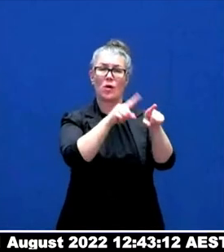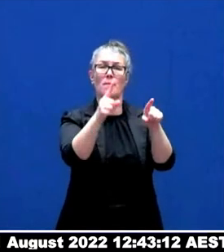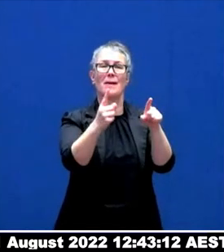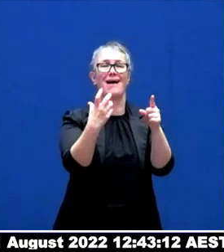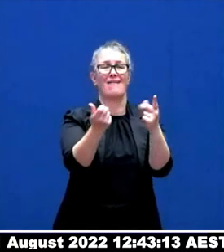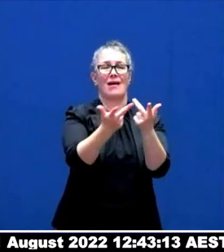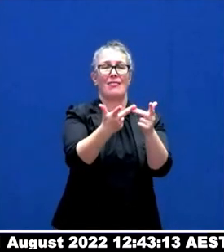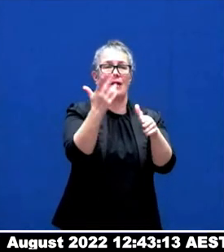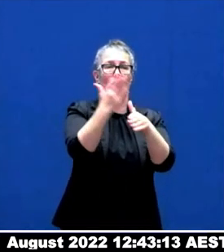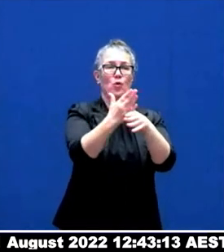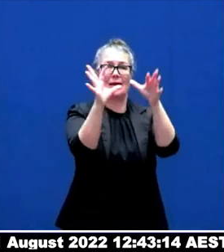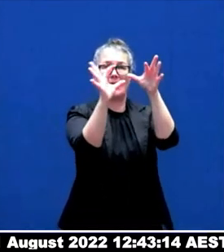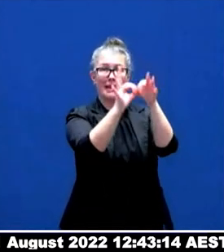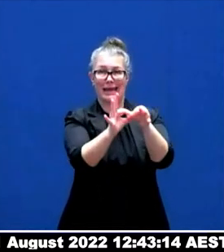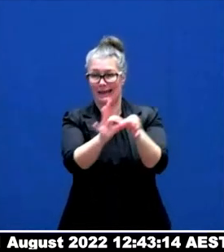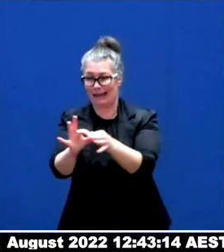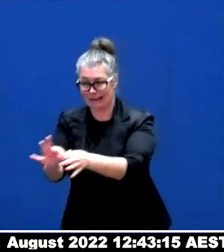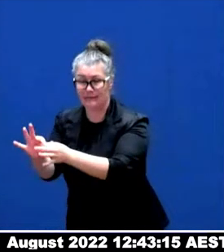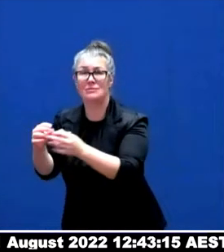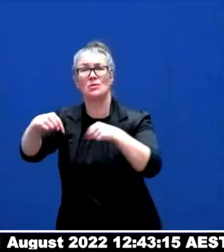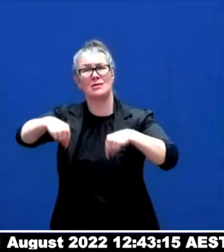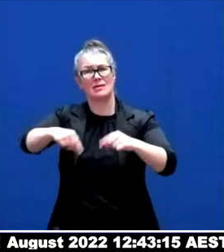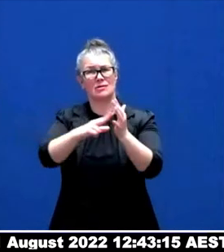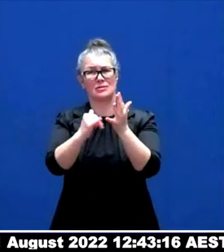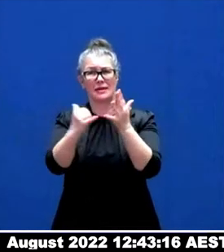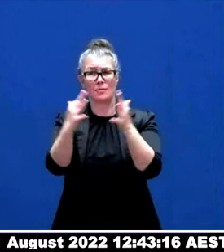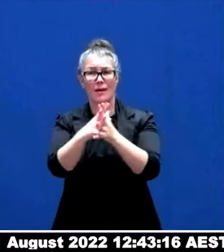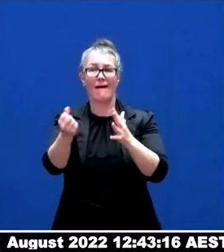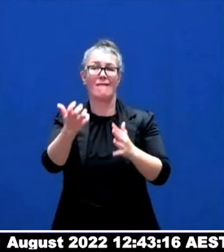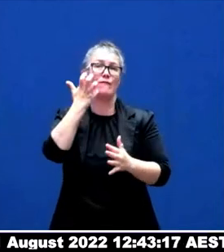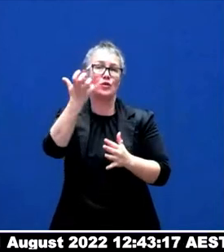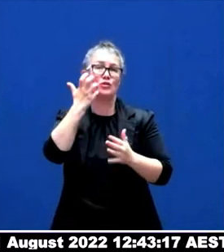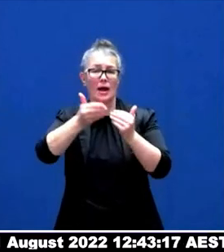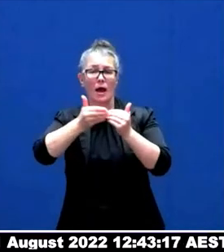So we currently have in New South Wales the Future Directions Strategy which is also